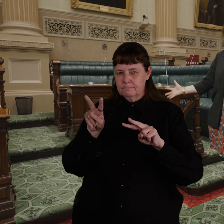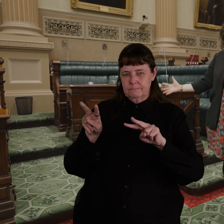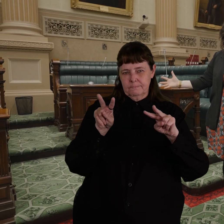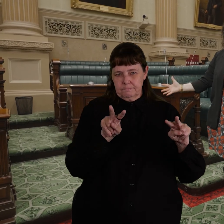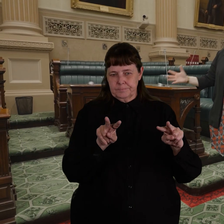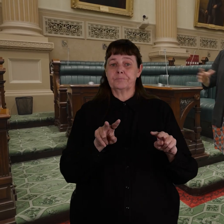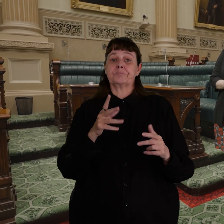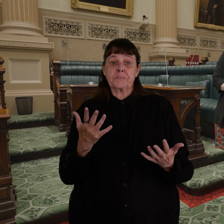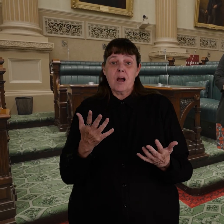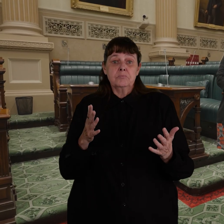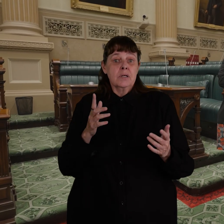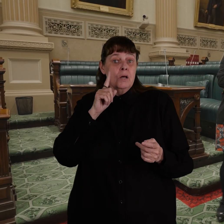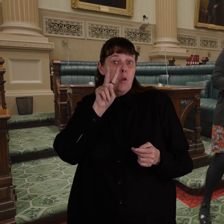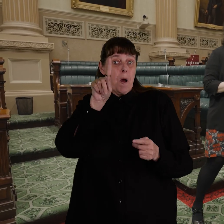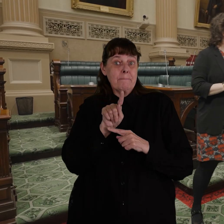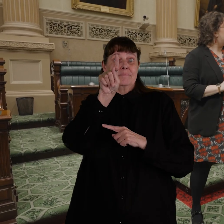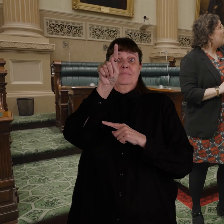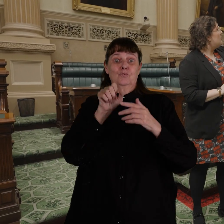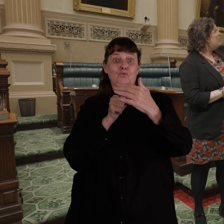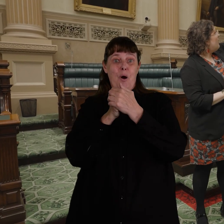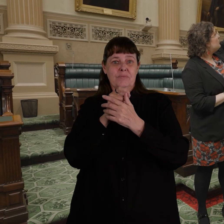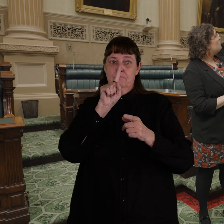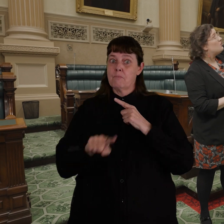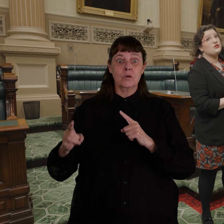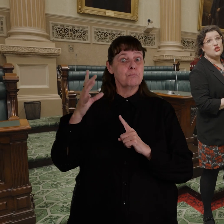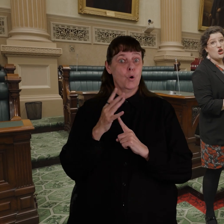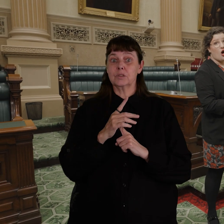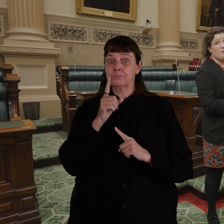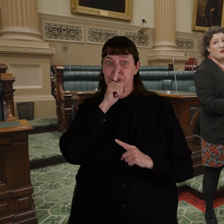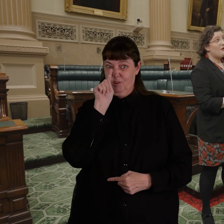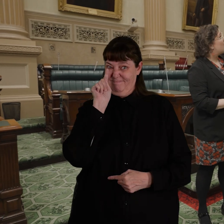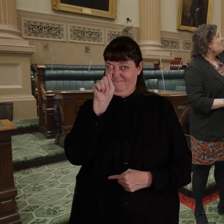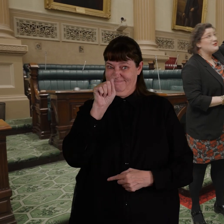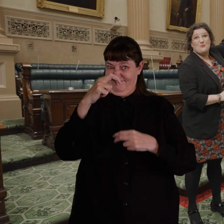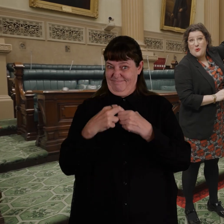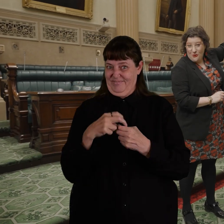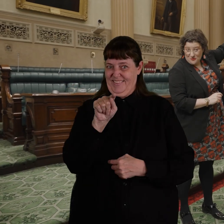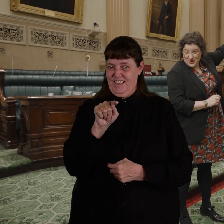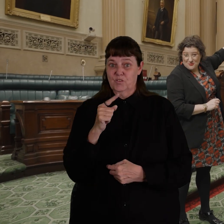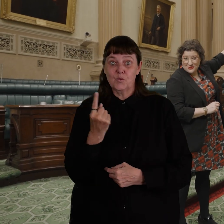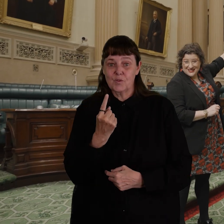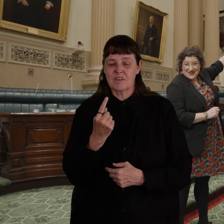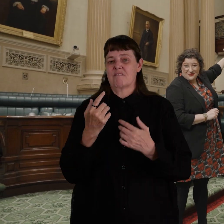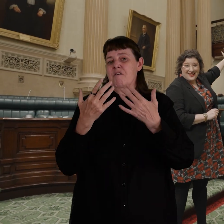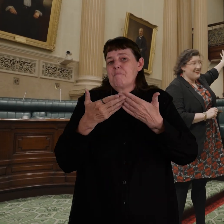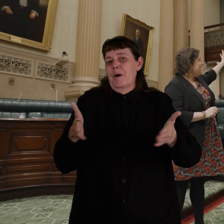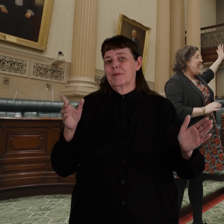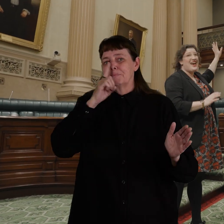the floor of the chamber. If we look up towards the top, the most important people sit up there